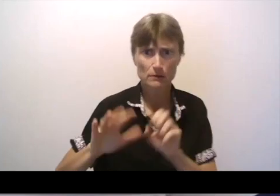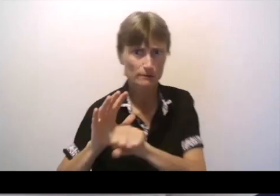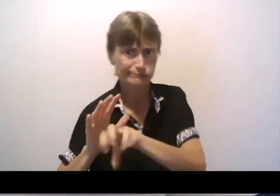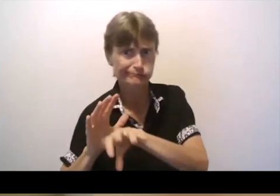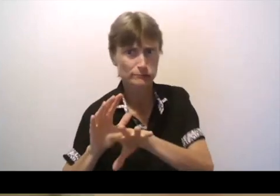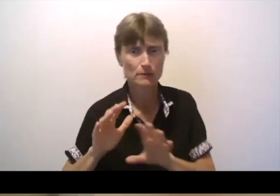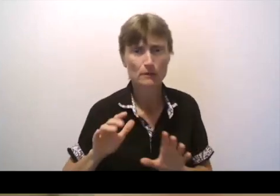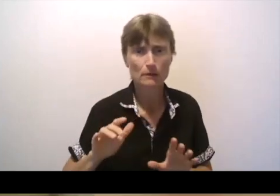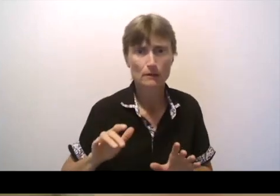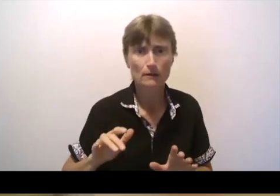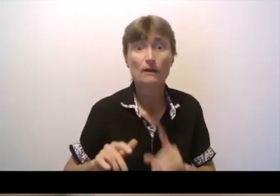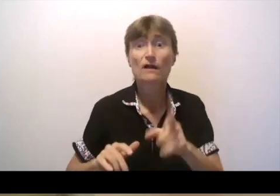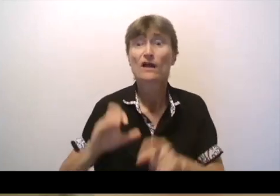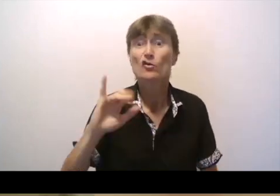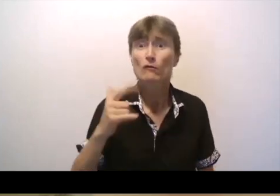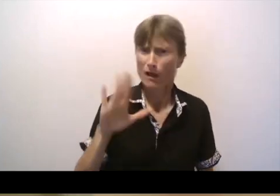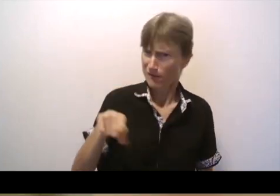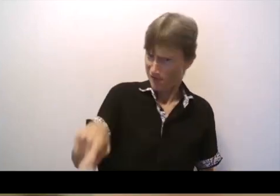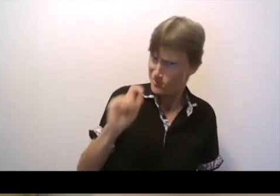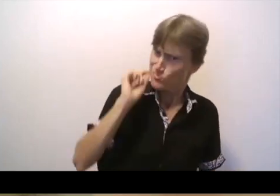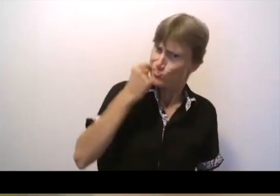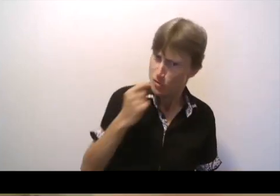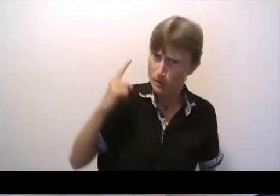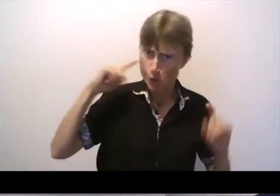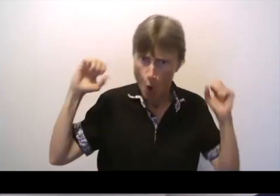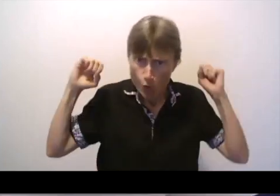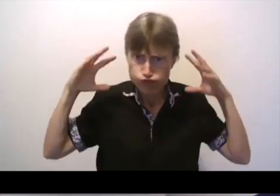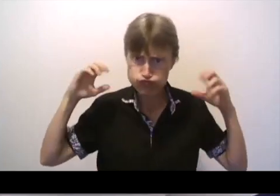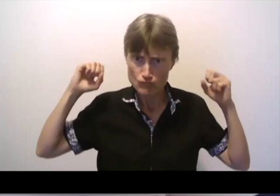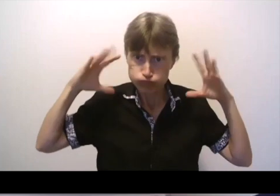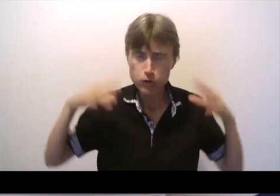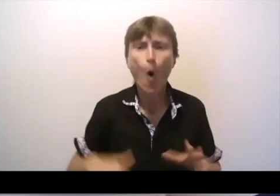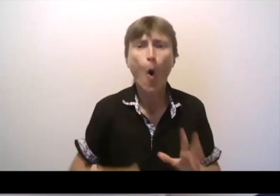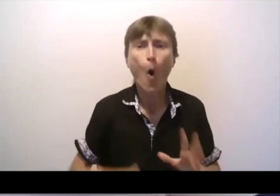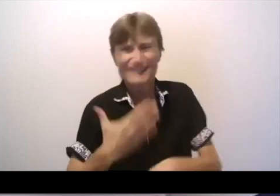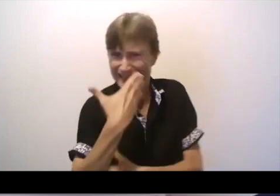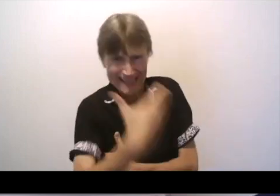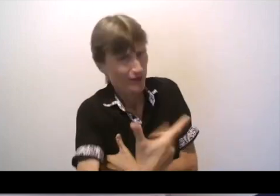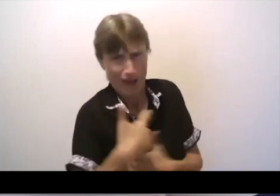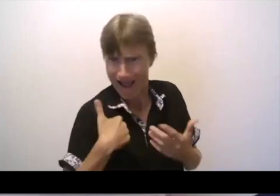that's cool matt you you think thank you i meant to do that uh you know um